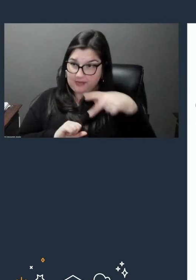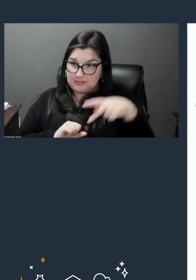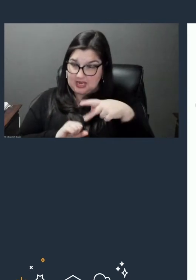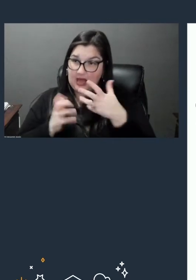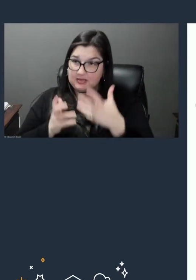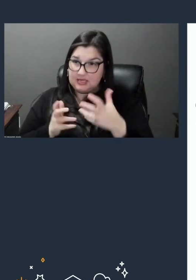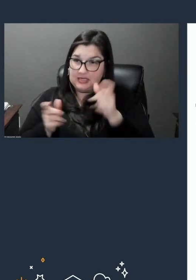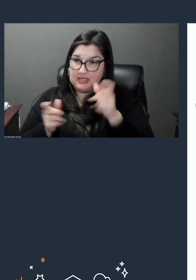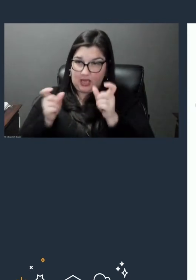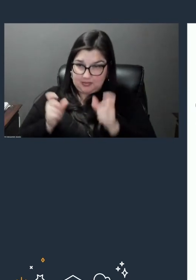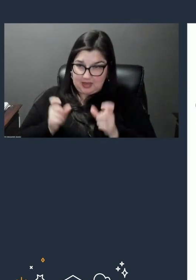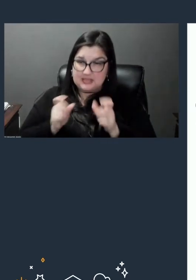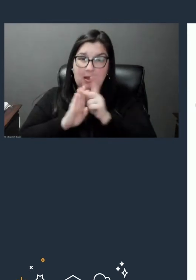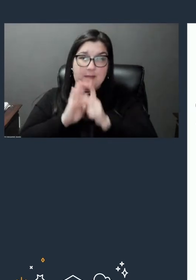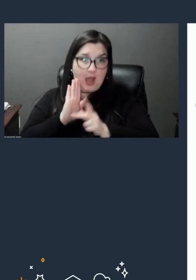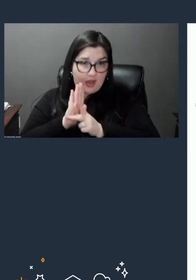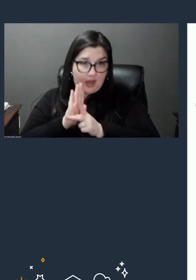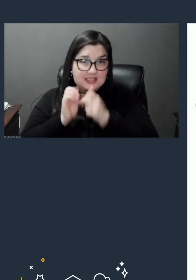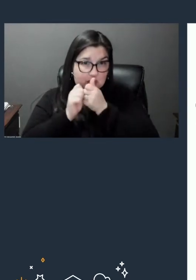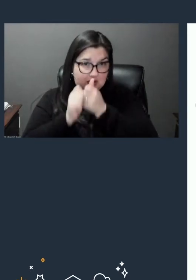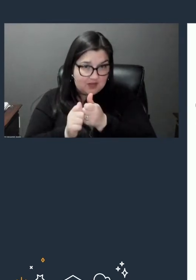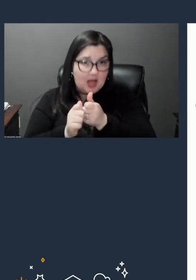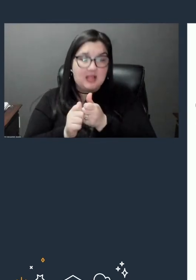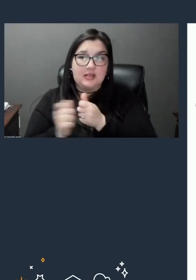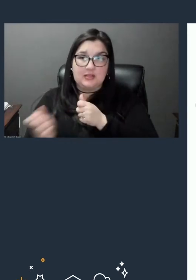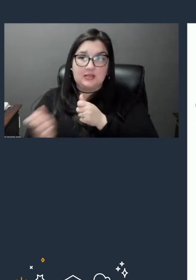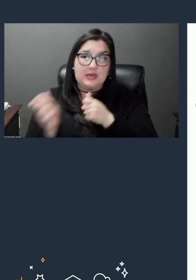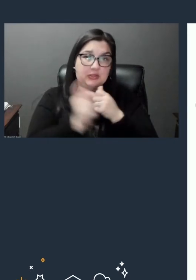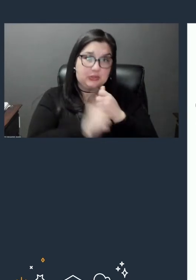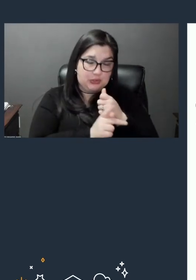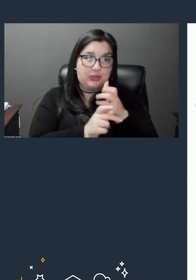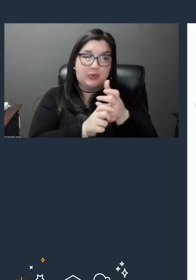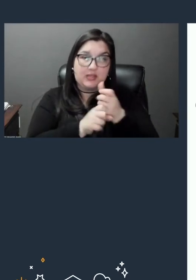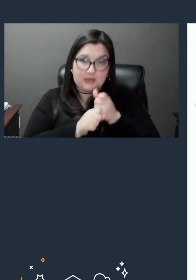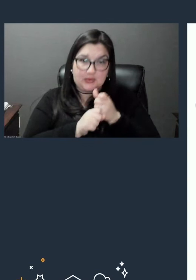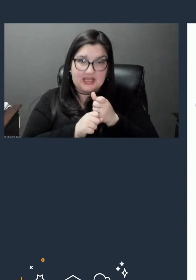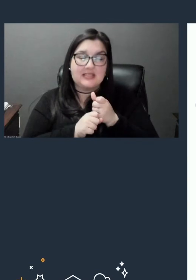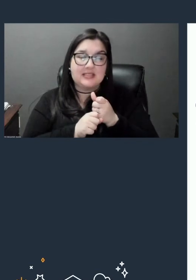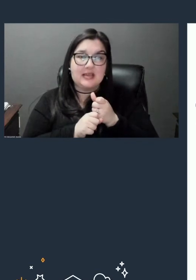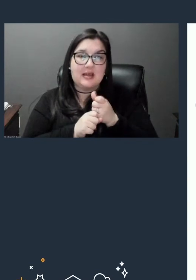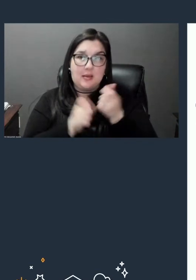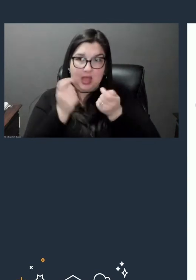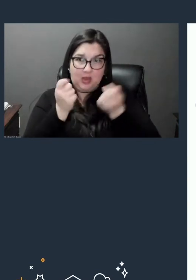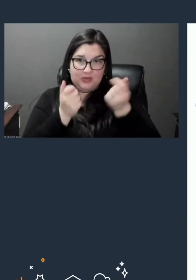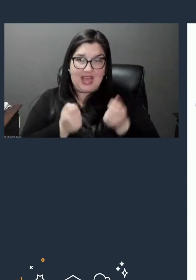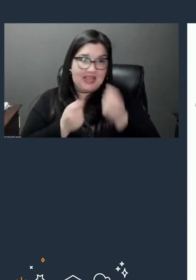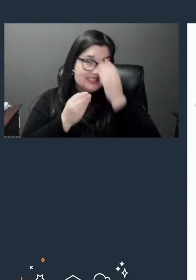would return the request, the GET request, by redacting the data or, you know, image formatting.